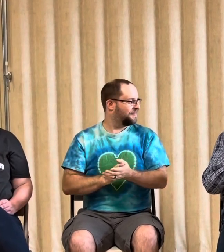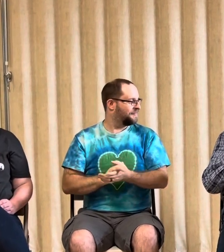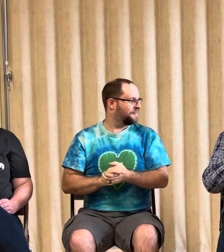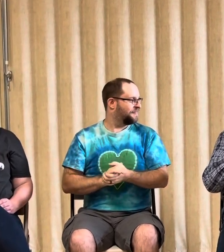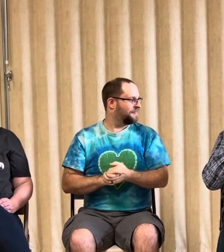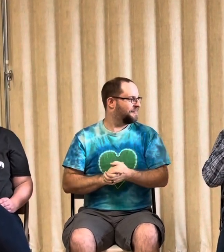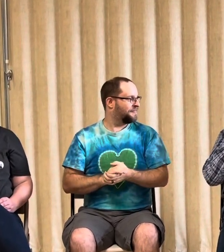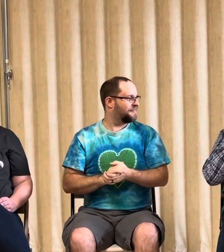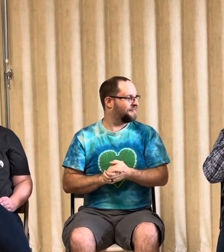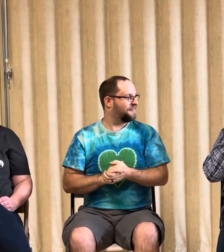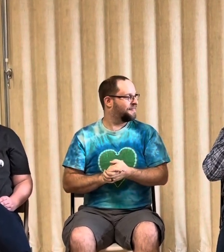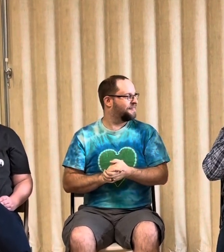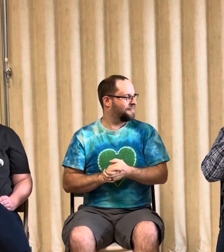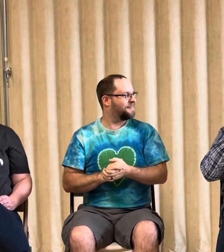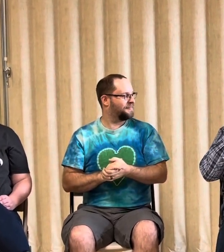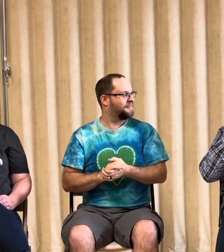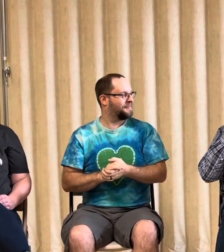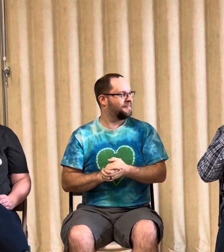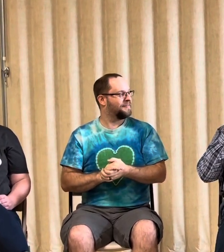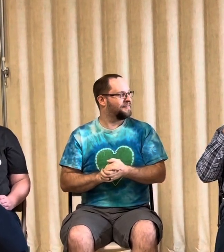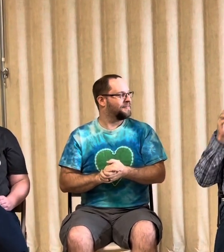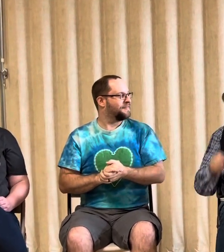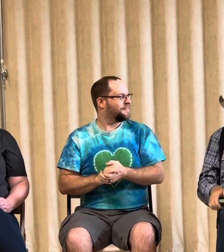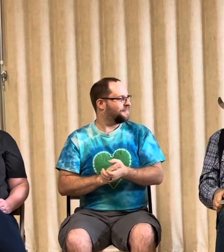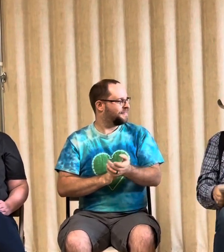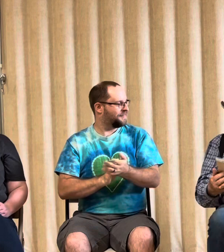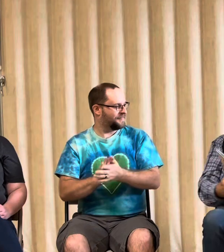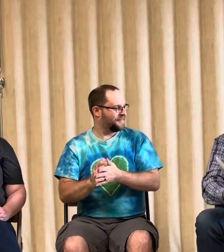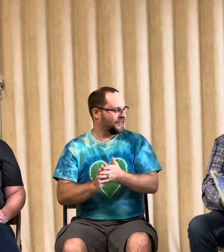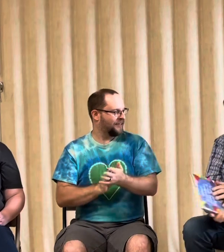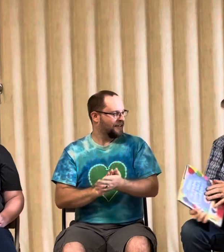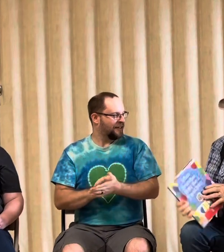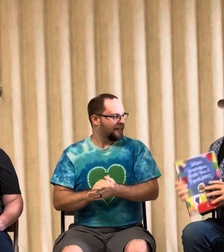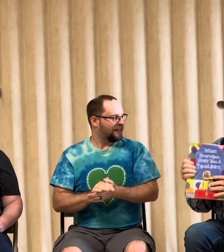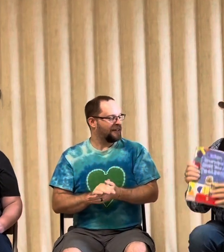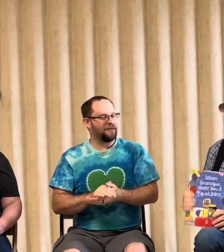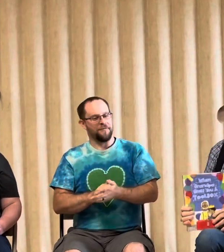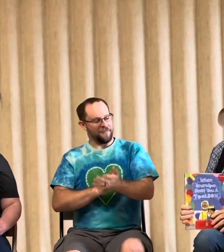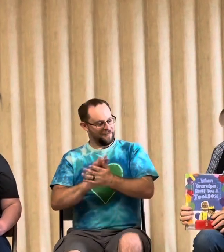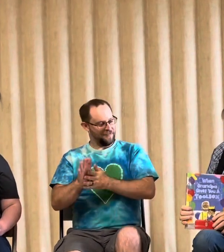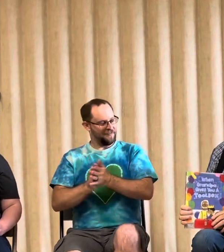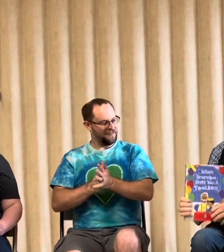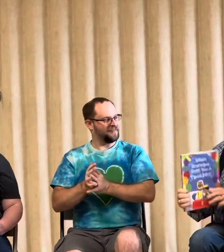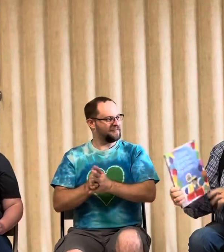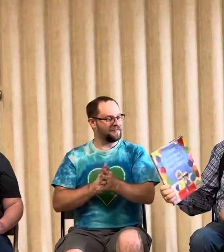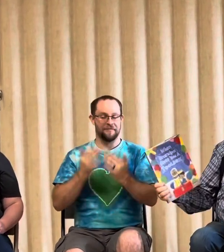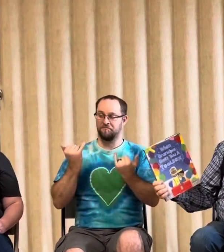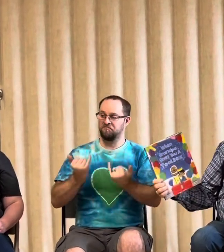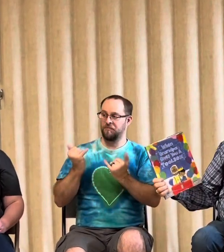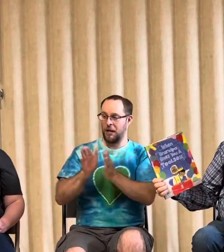Putting on your Grandpa Glasses. BUSTER: Looks like Santa Claus. GRAMPS: Yeah, well. Okay! Today's book is...